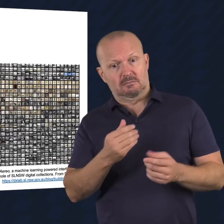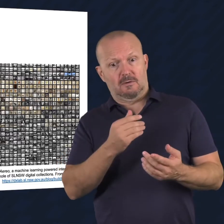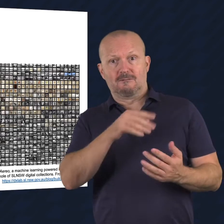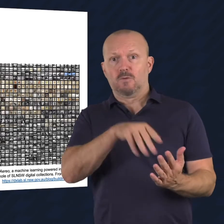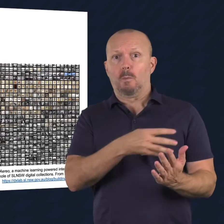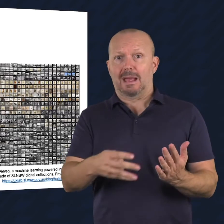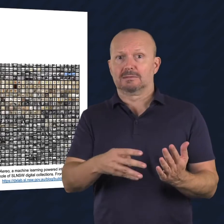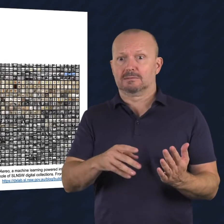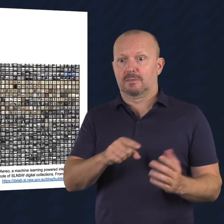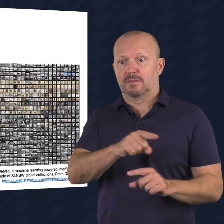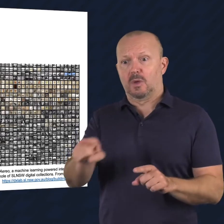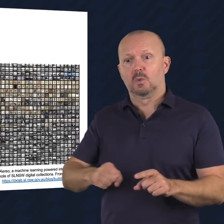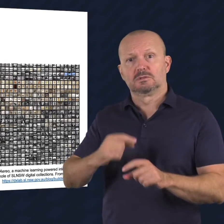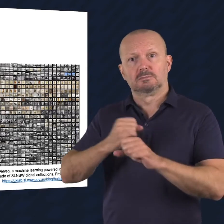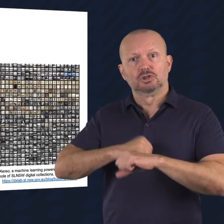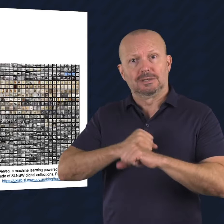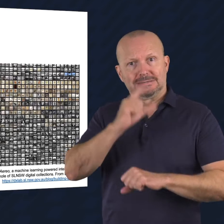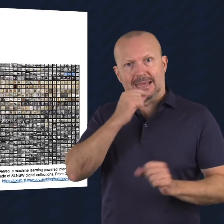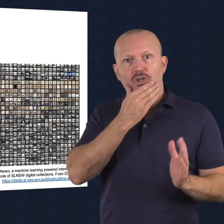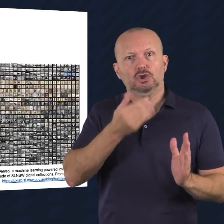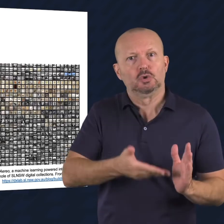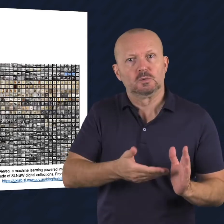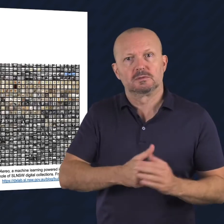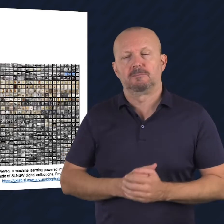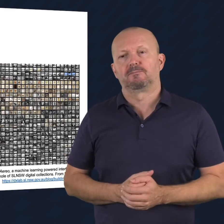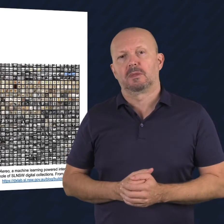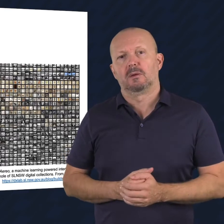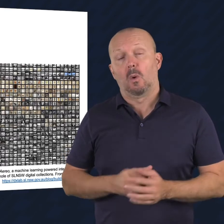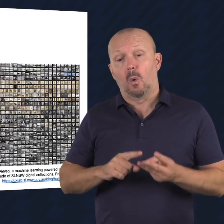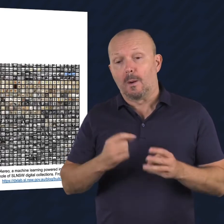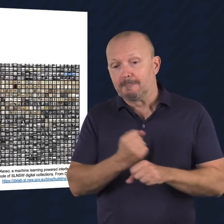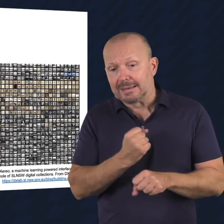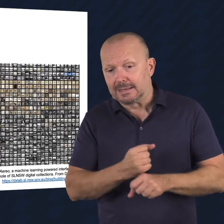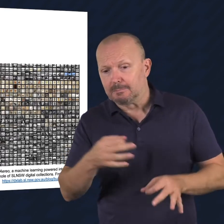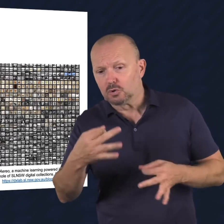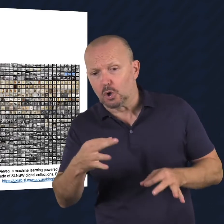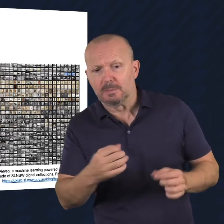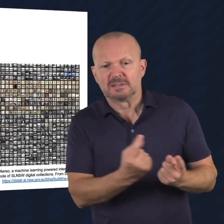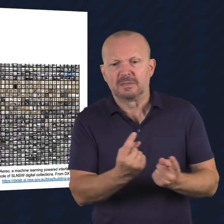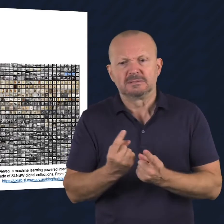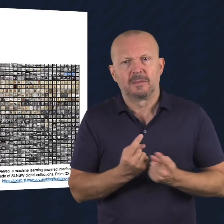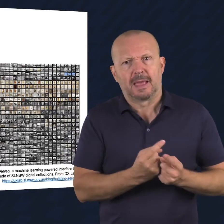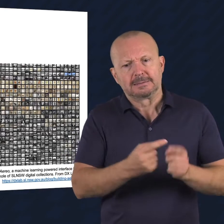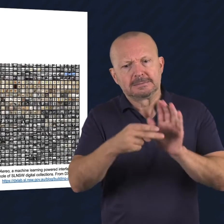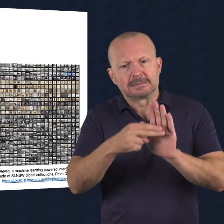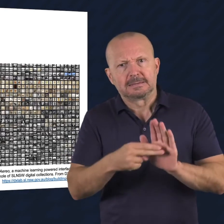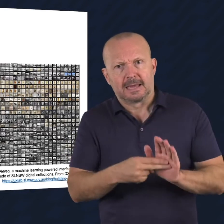licencing digitised materials in a way that makes them reusable and making that licence information machine readable.